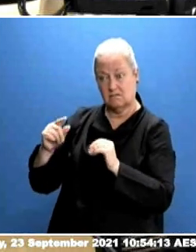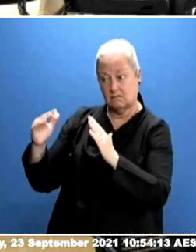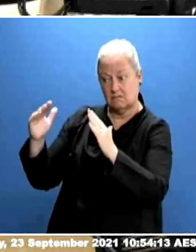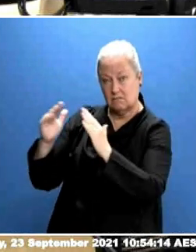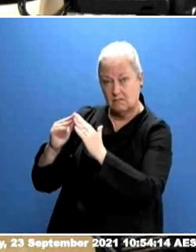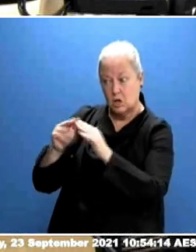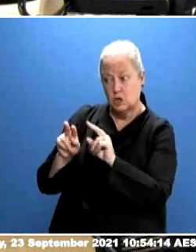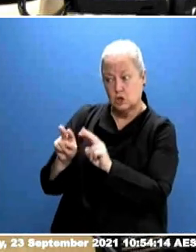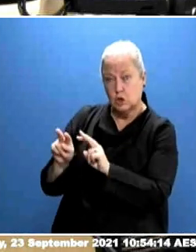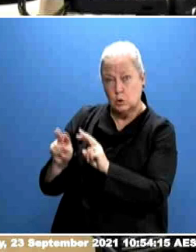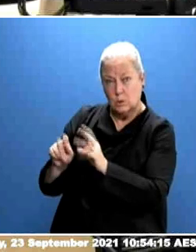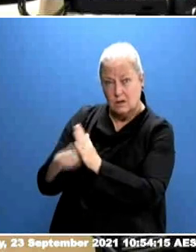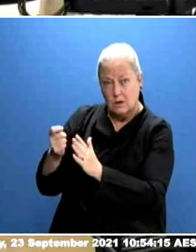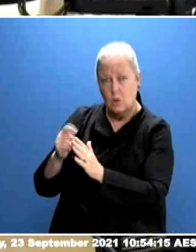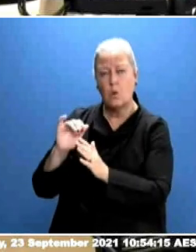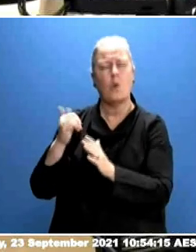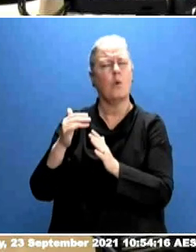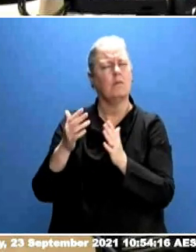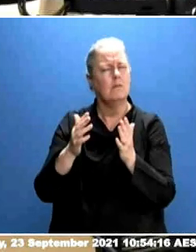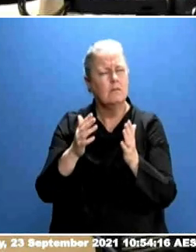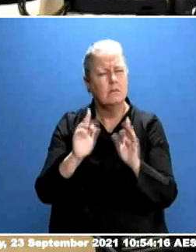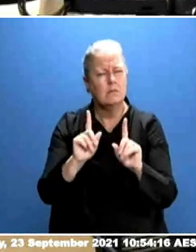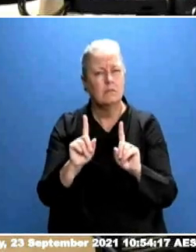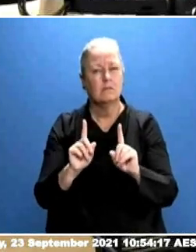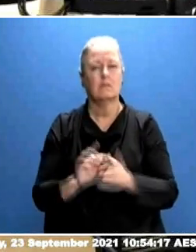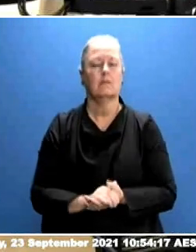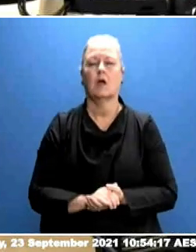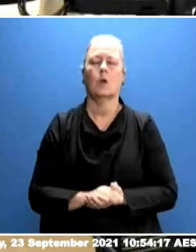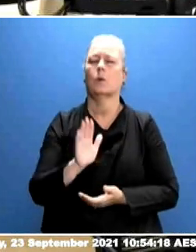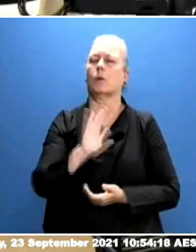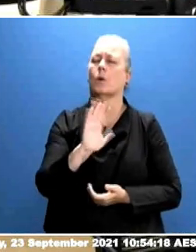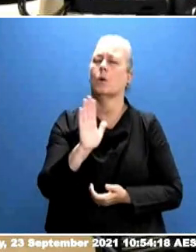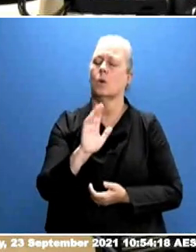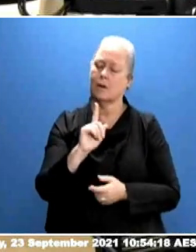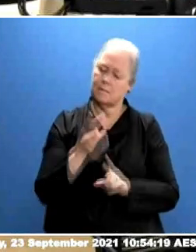or just the general services for supporting our children? I'm talking about the early interventions, preventions